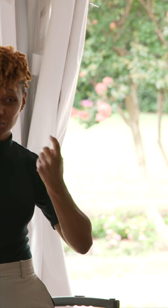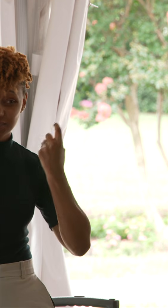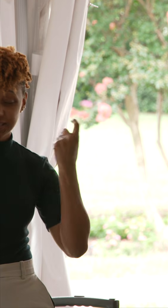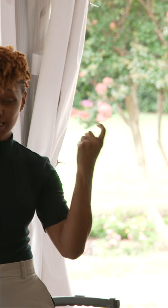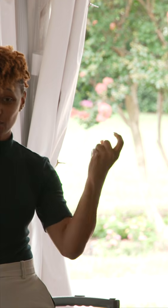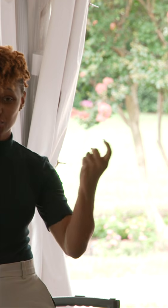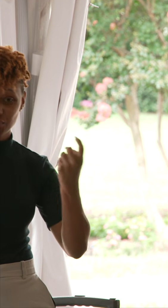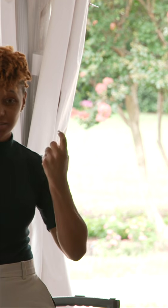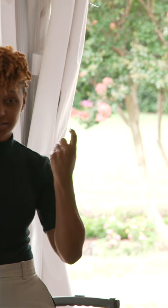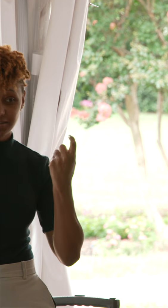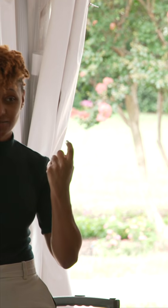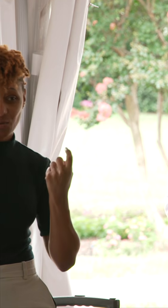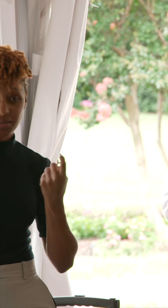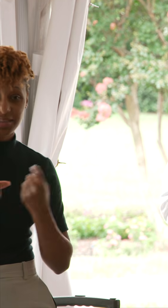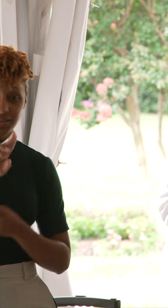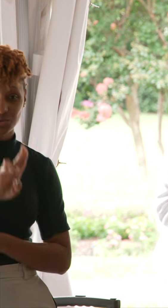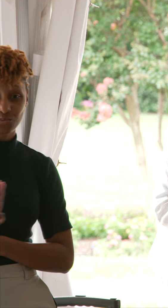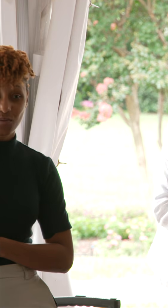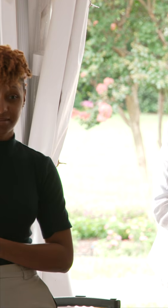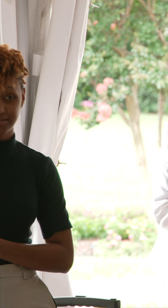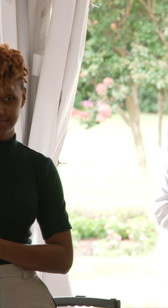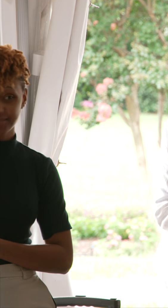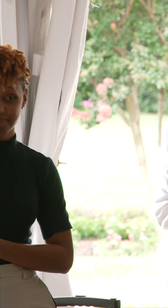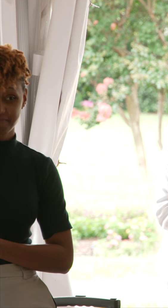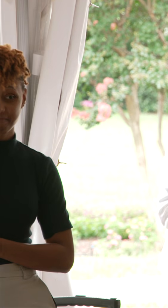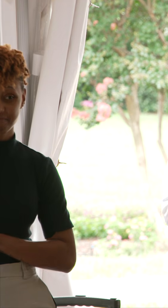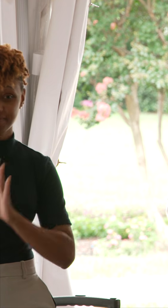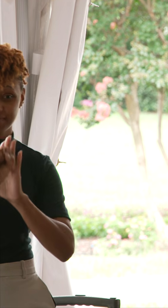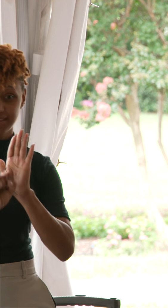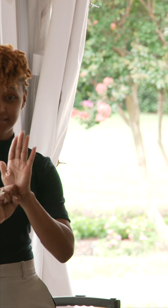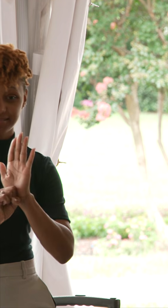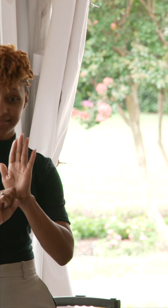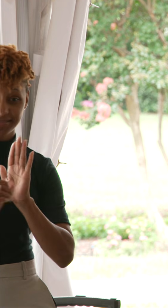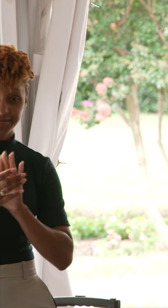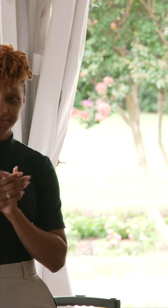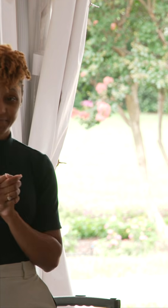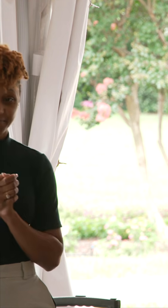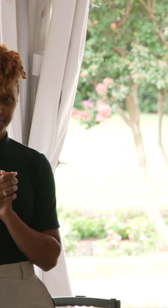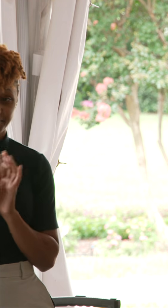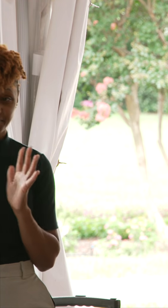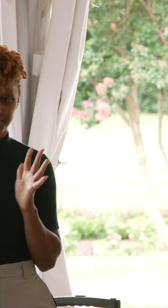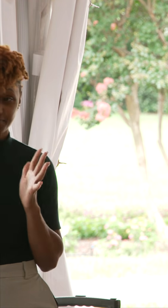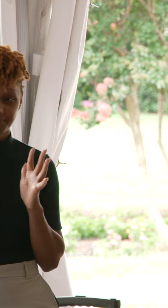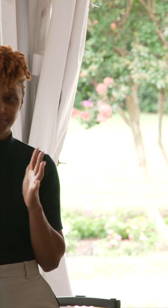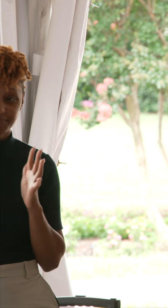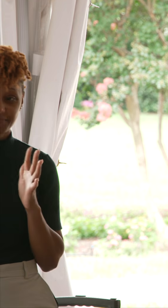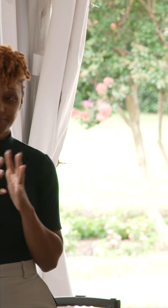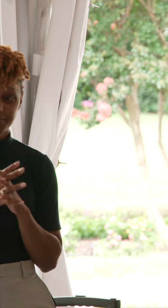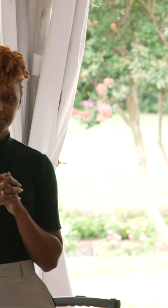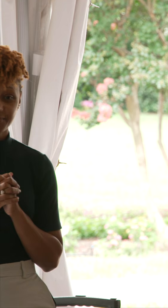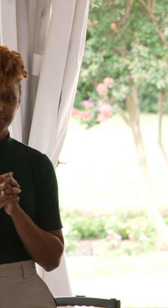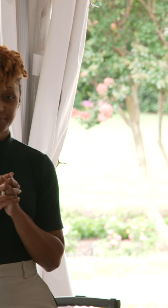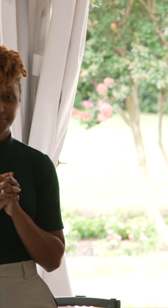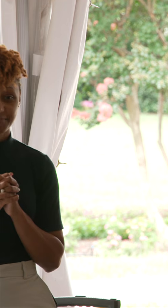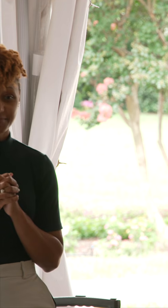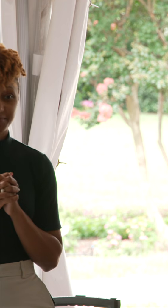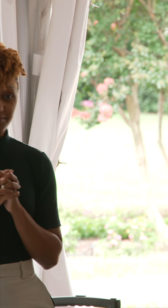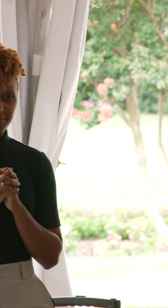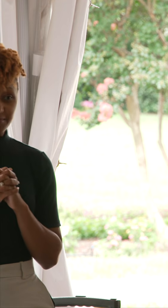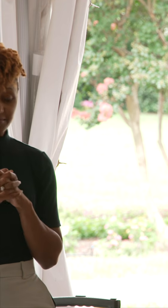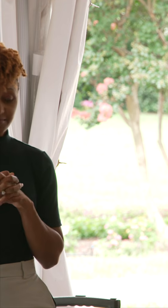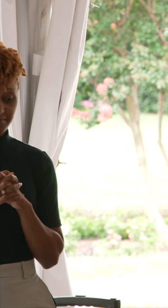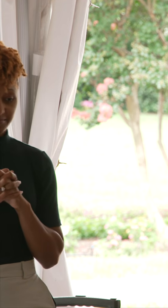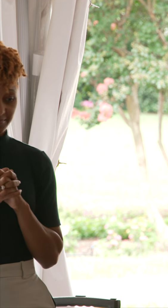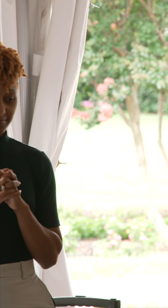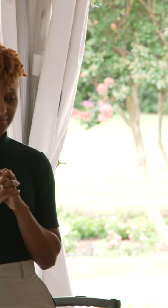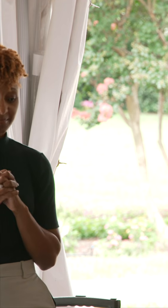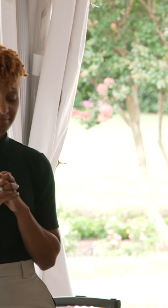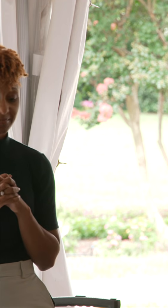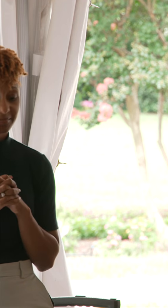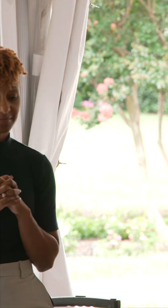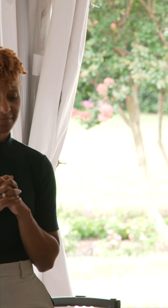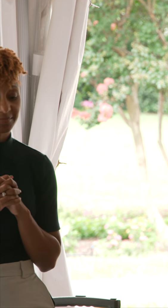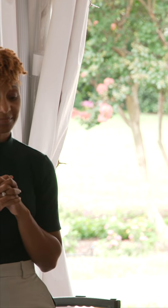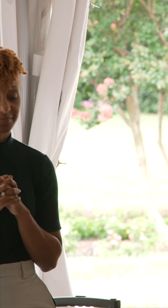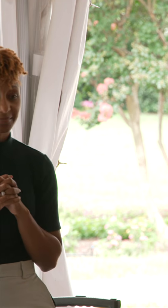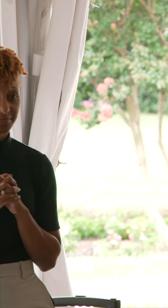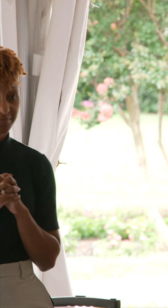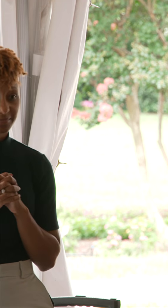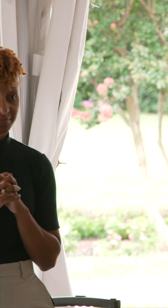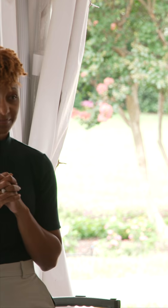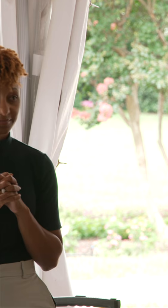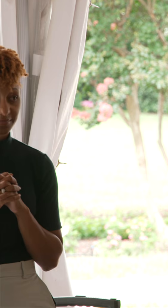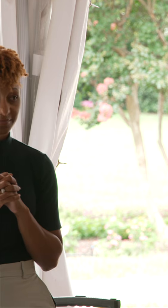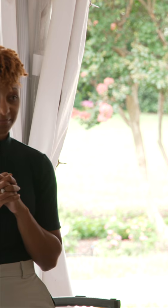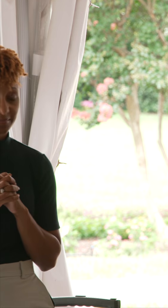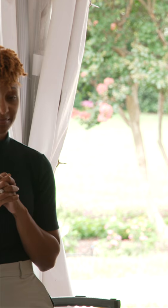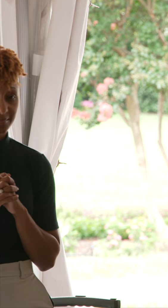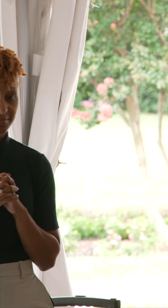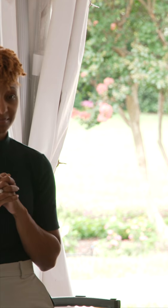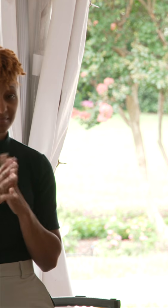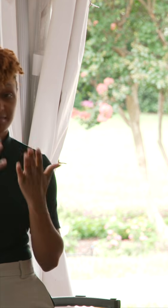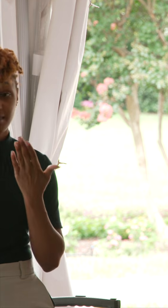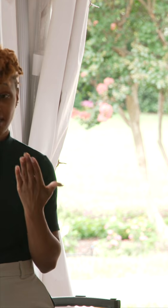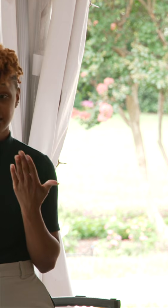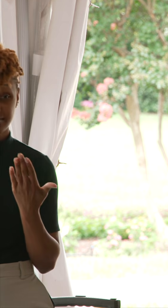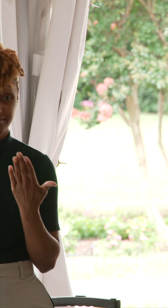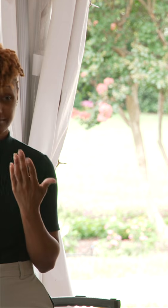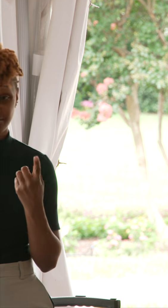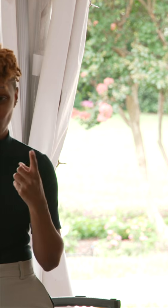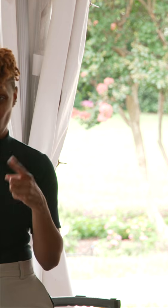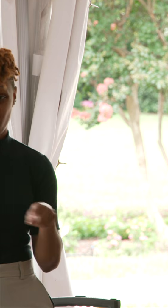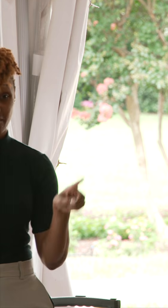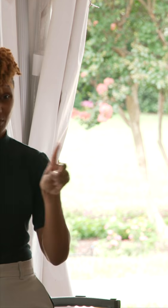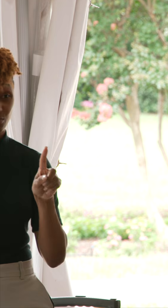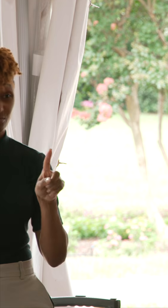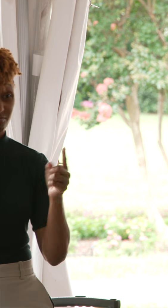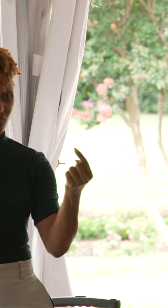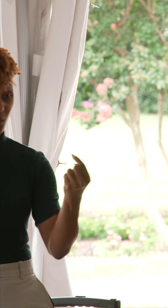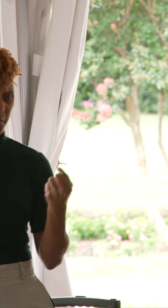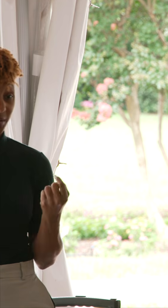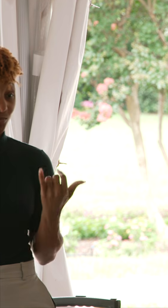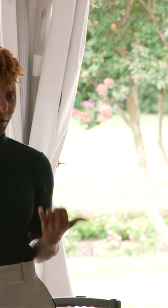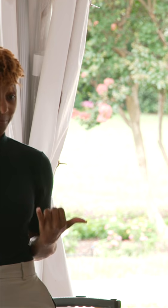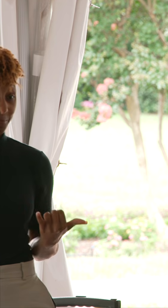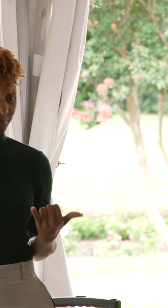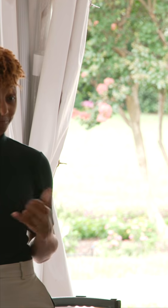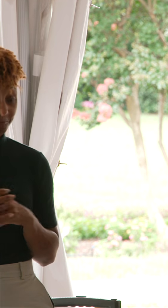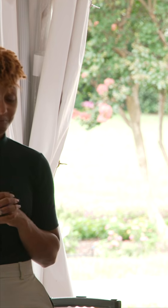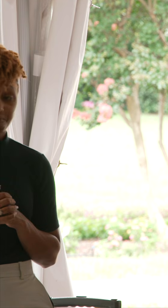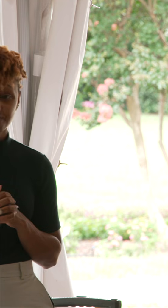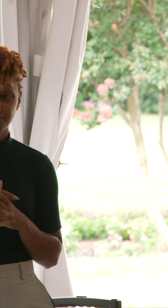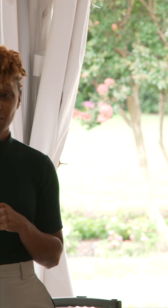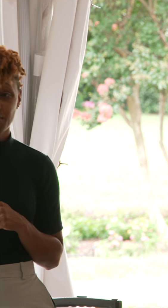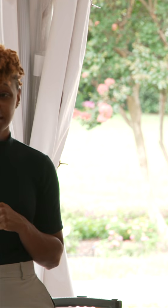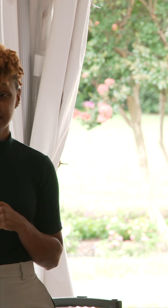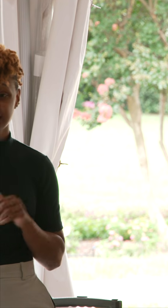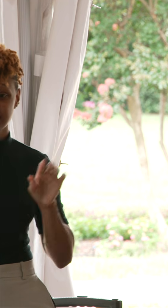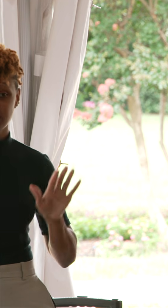of these United States. Thank all of you for your presence here. On this Sunday morning